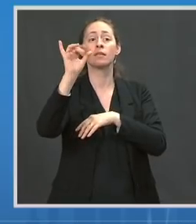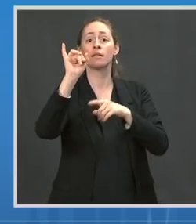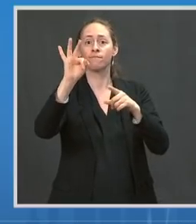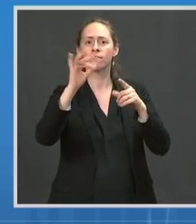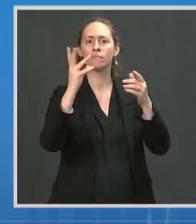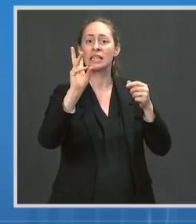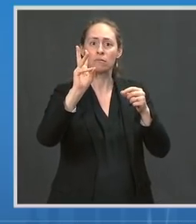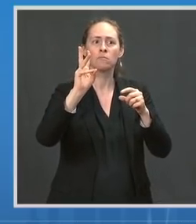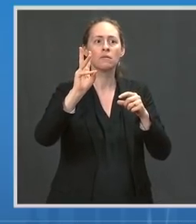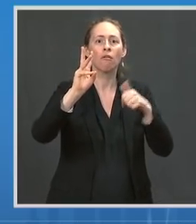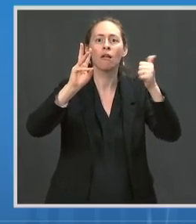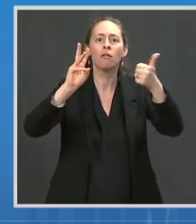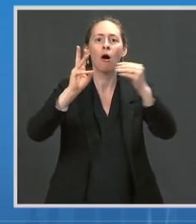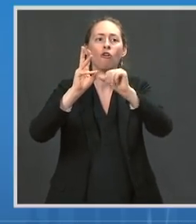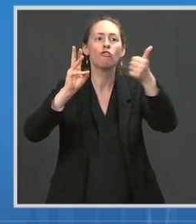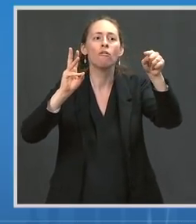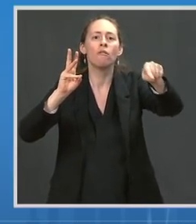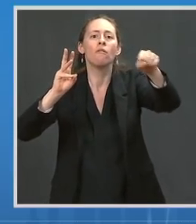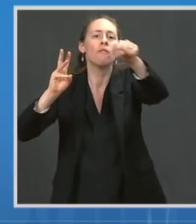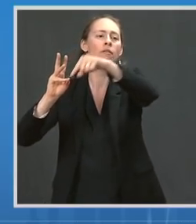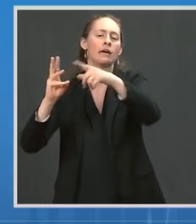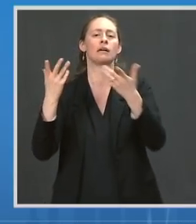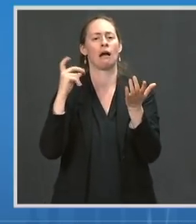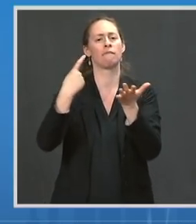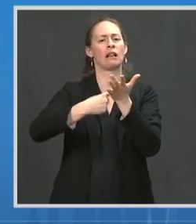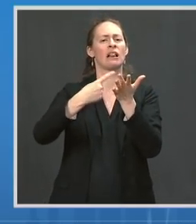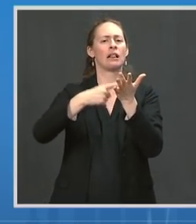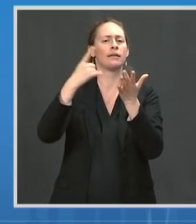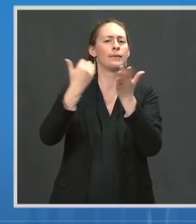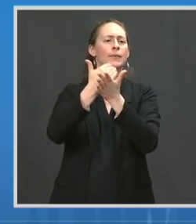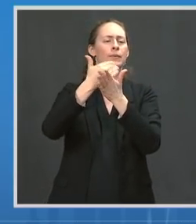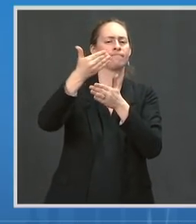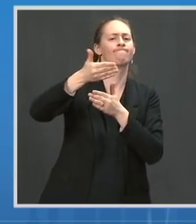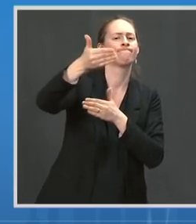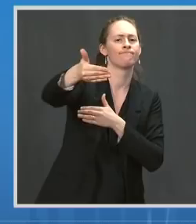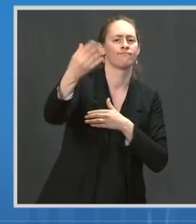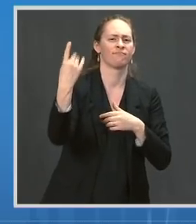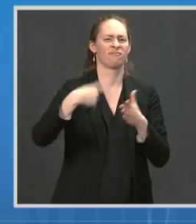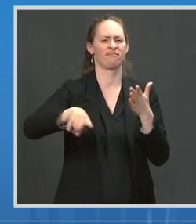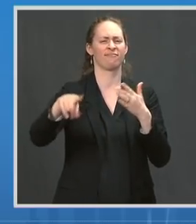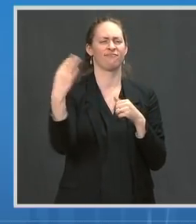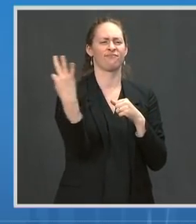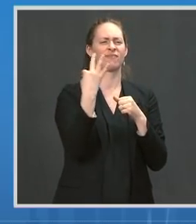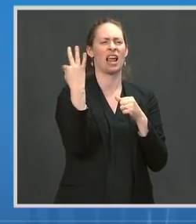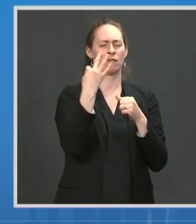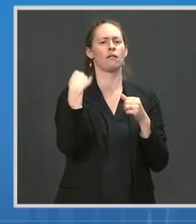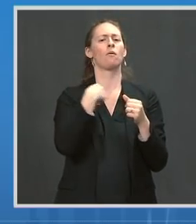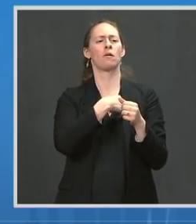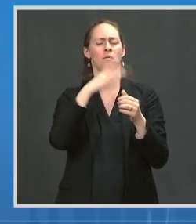We recognize the critical importance of moving quickly. That's why we will have two unscheduled ACIP meetings